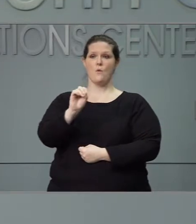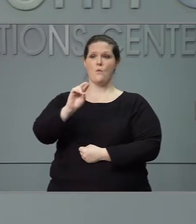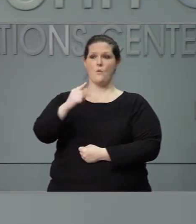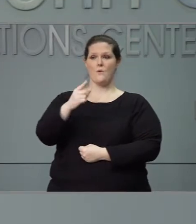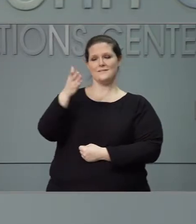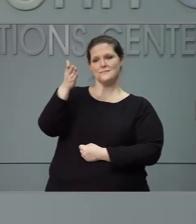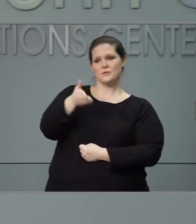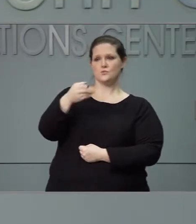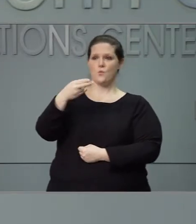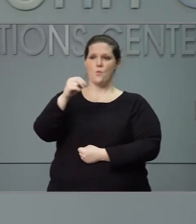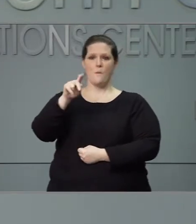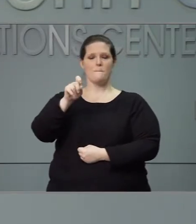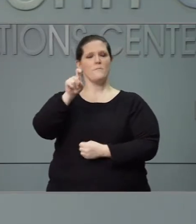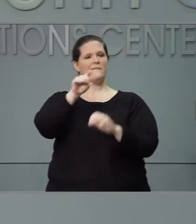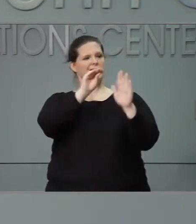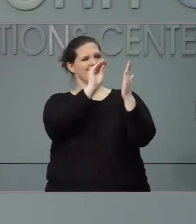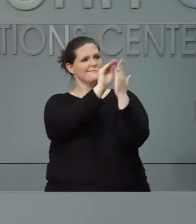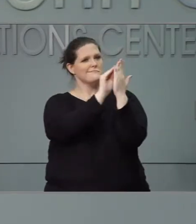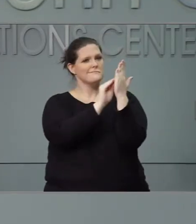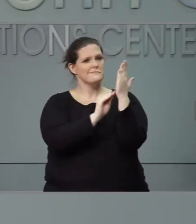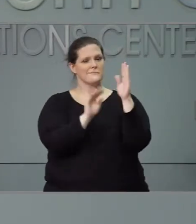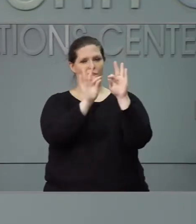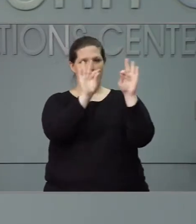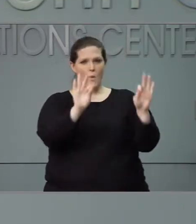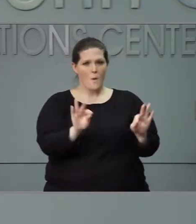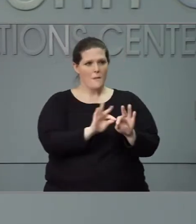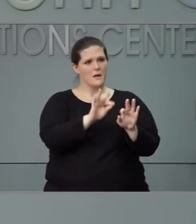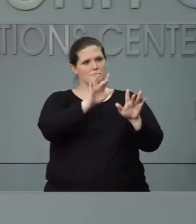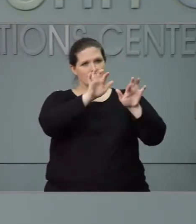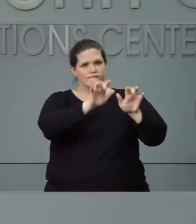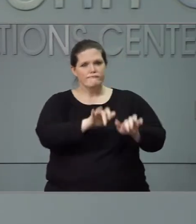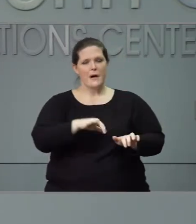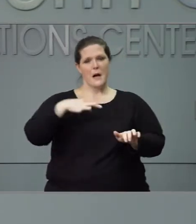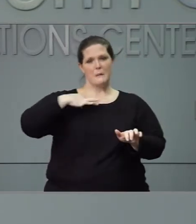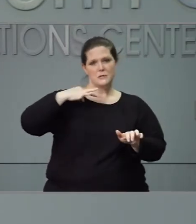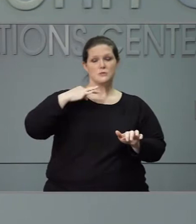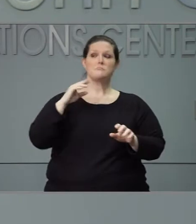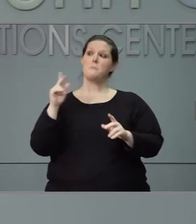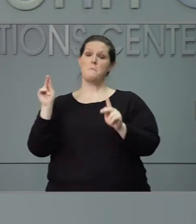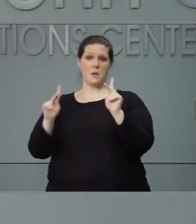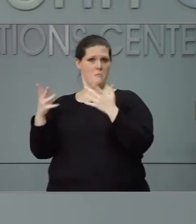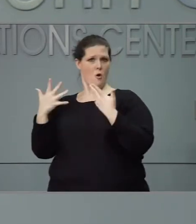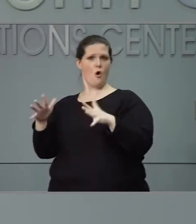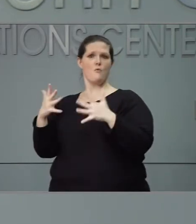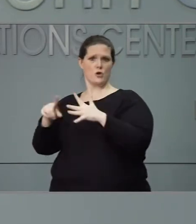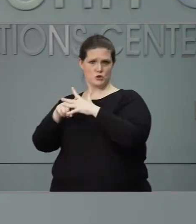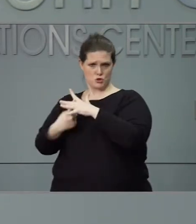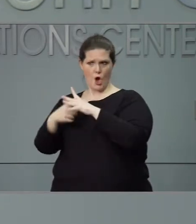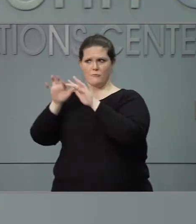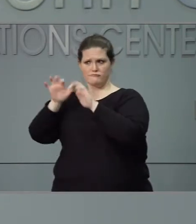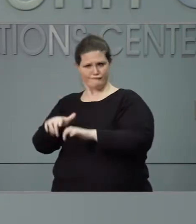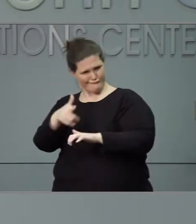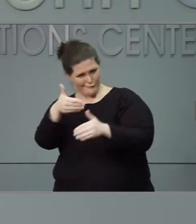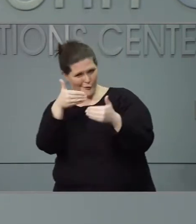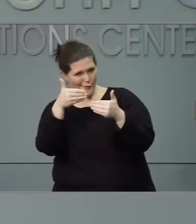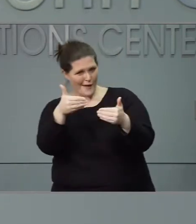NOTIFICAR EL TIEMPO QUE LES QUEDE CUANDO HAYA PASADO. VAMOS A HACER LA MAYOR CANTIDAD DE LAS PREGUNTAS POSIBLES, PEDIMOS A